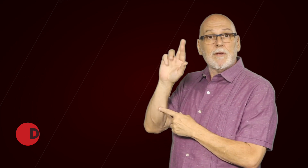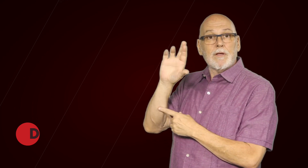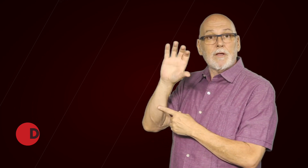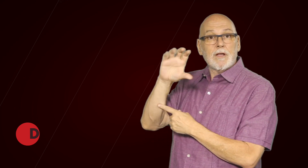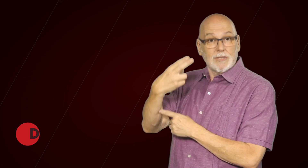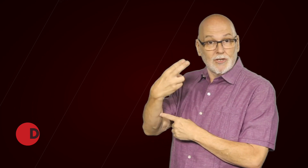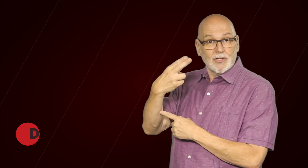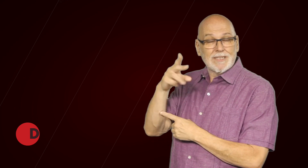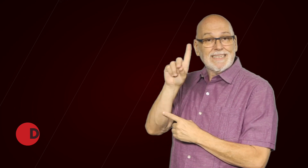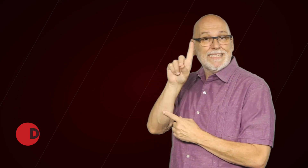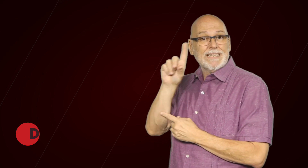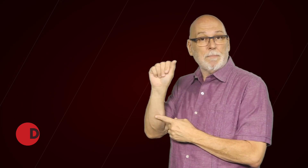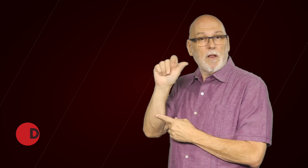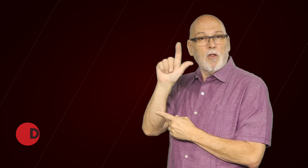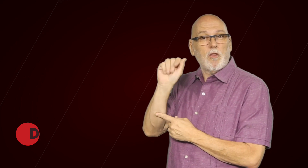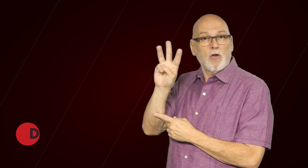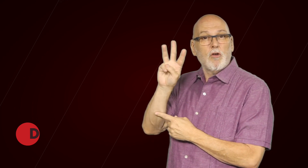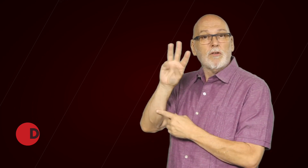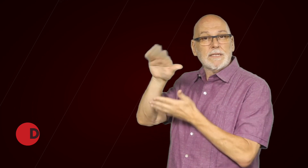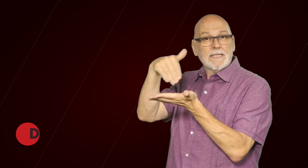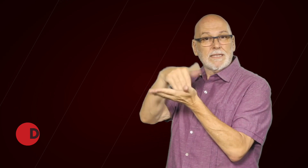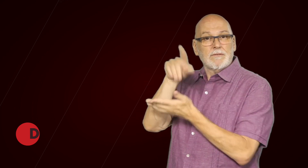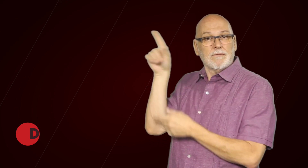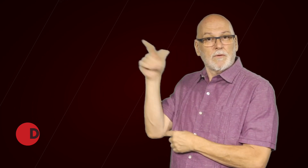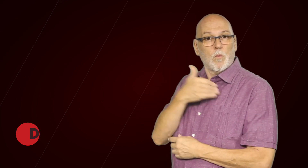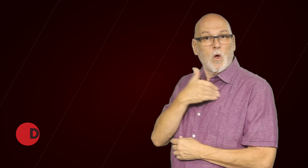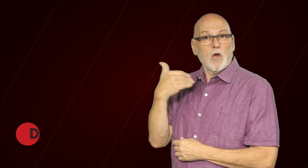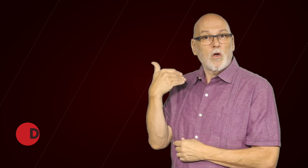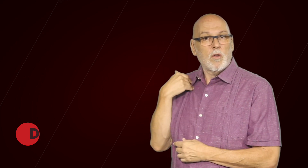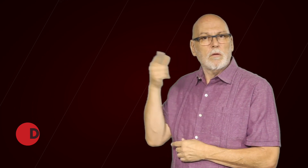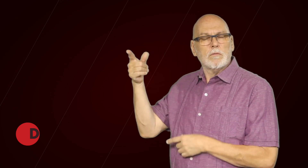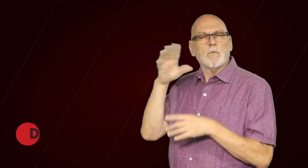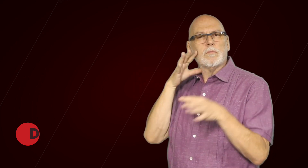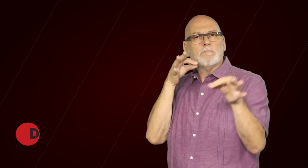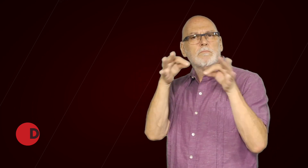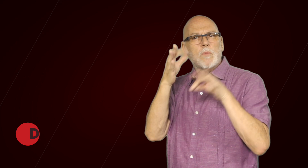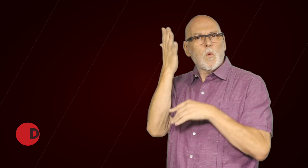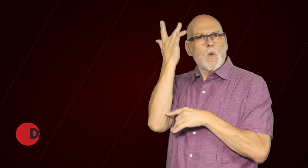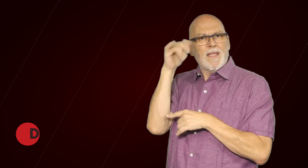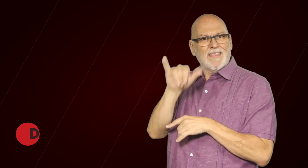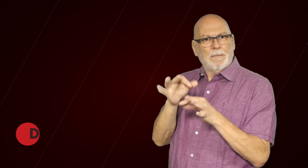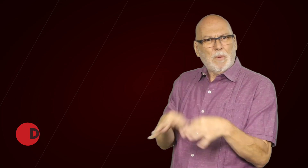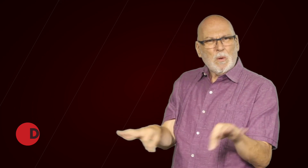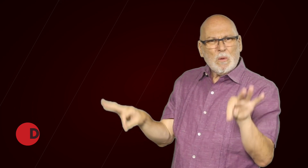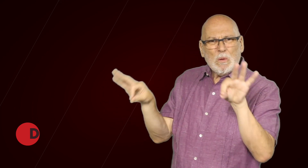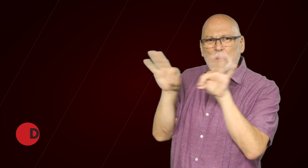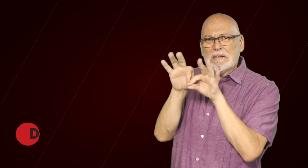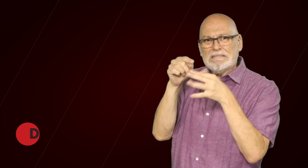ARCH Disability Law Centre in Toronto tells us why it is